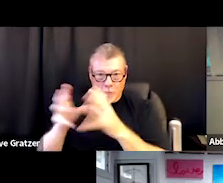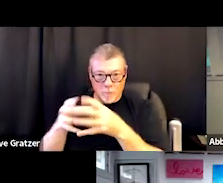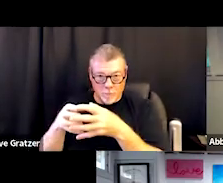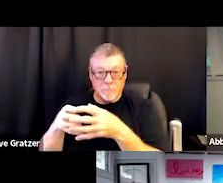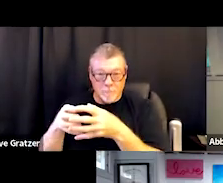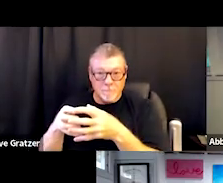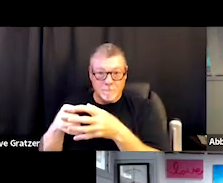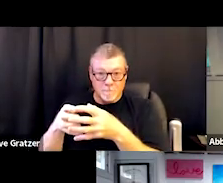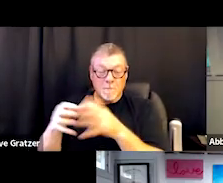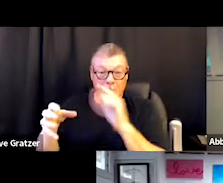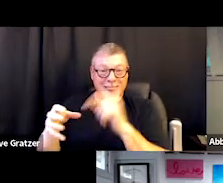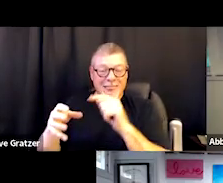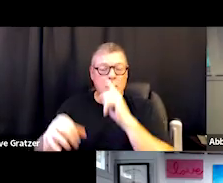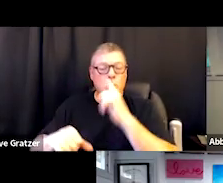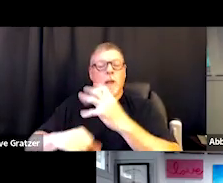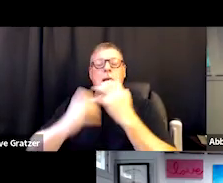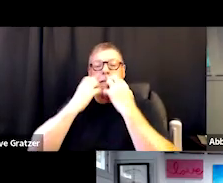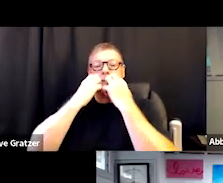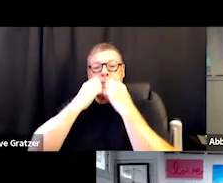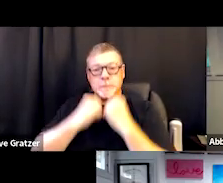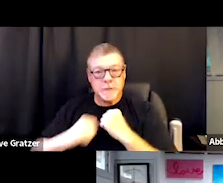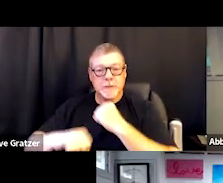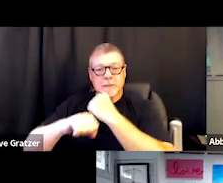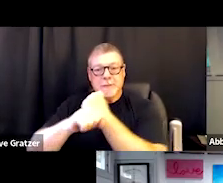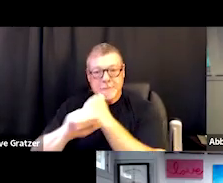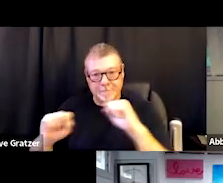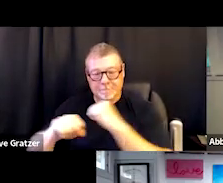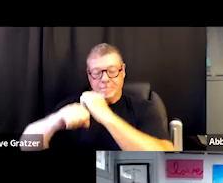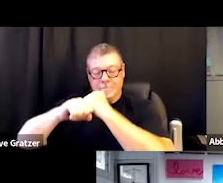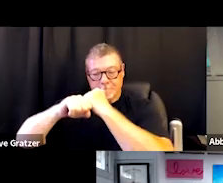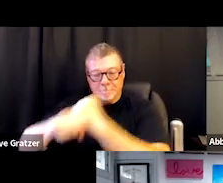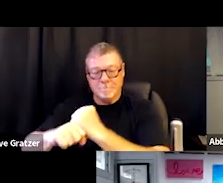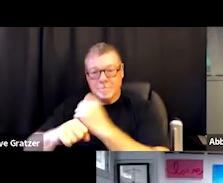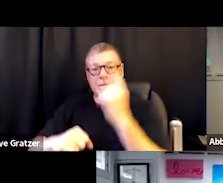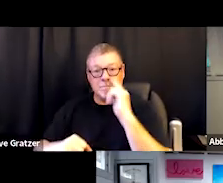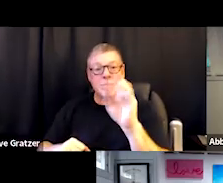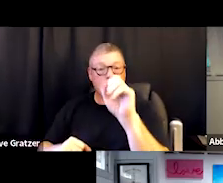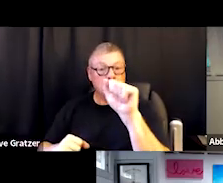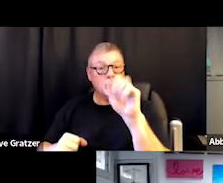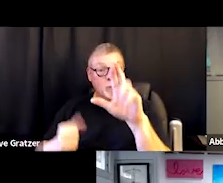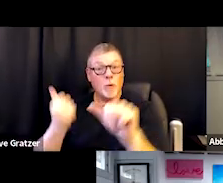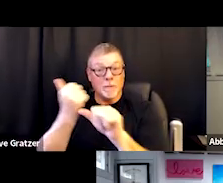This will help protect the integrity of SOAR assisted applications going forward.